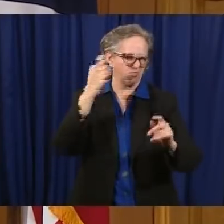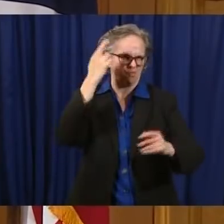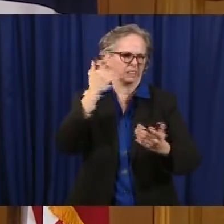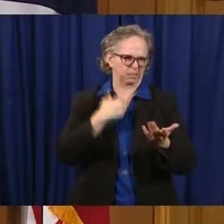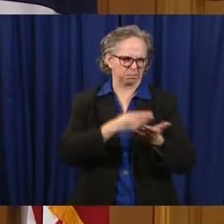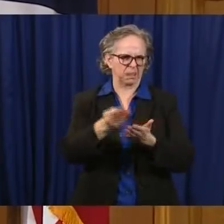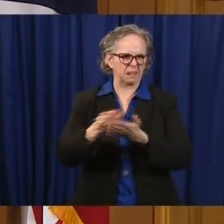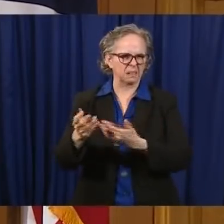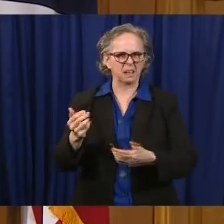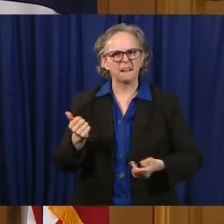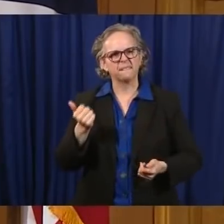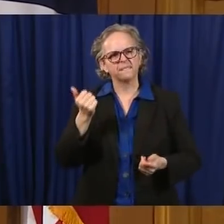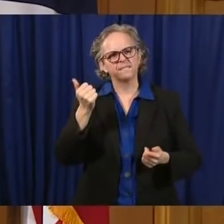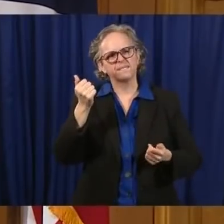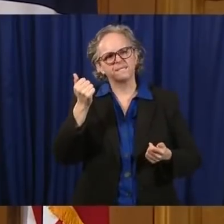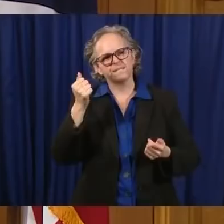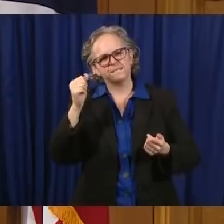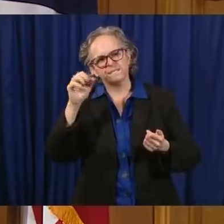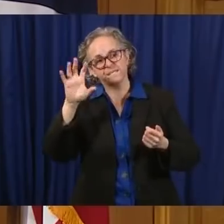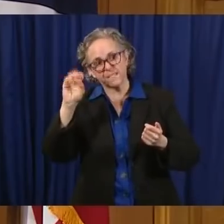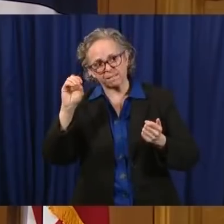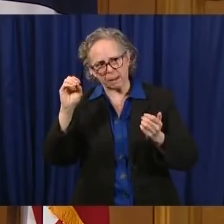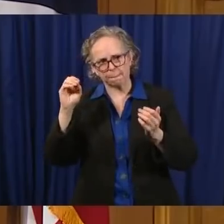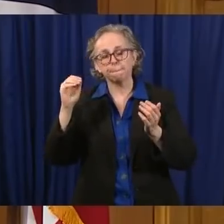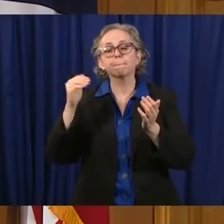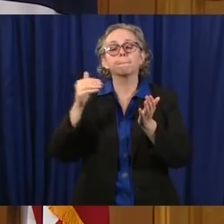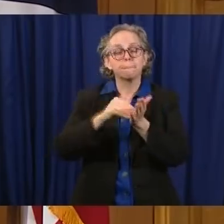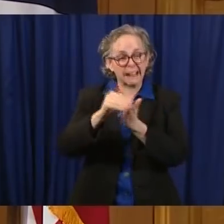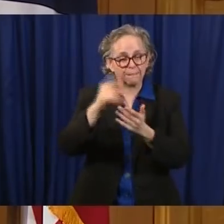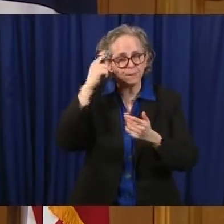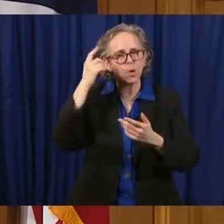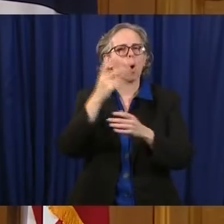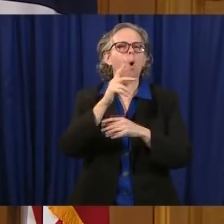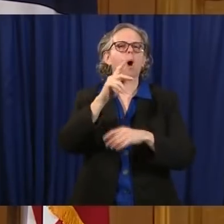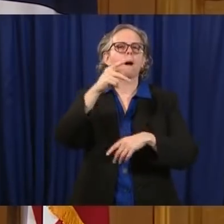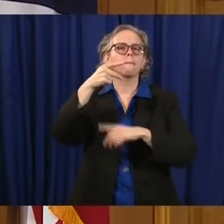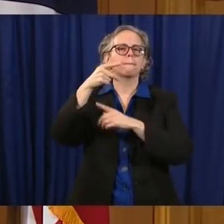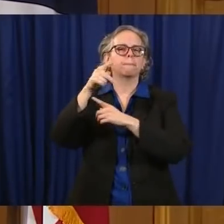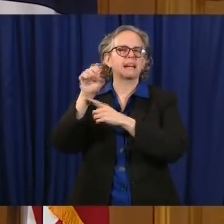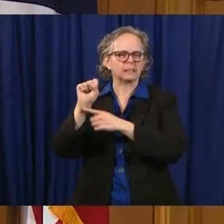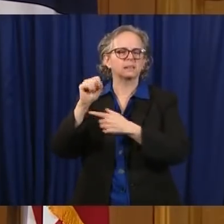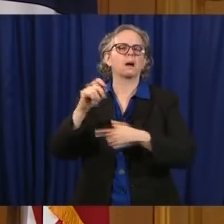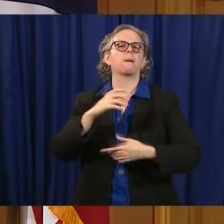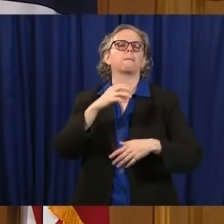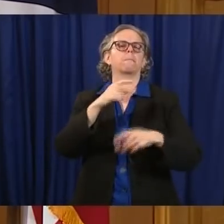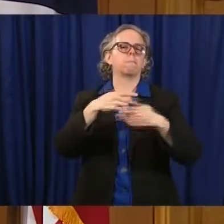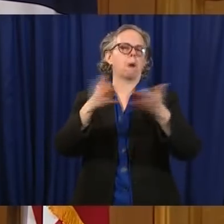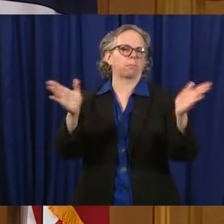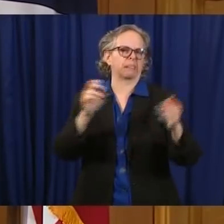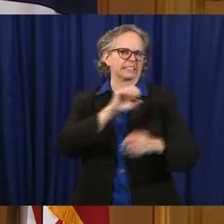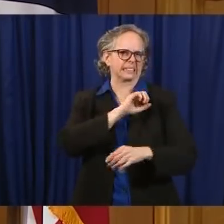IS DOWN AS WELL, 5 MILLION N-95 MESS. $39 MILLION, RAMPING UP TESTING AND SUPPLIES, AND $15 MILLION